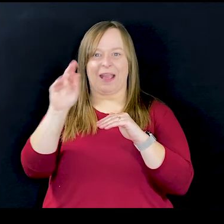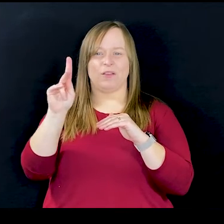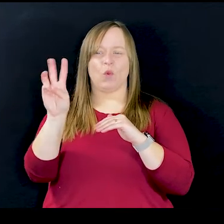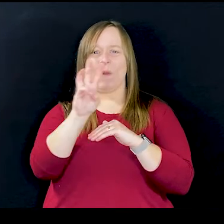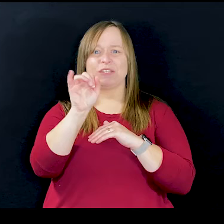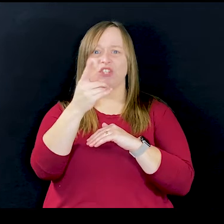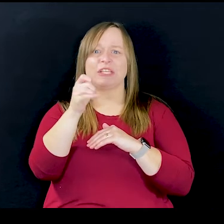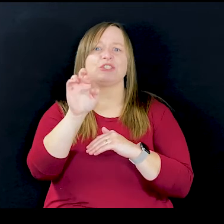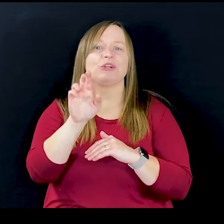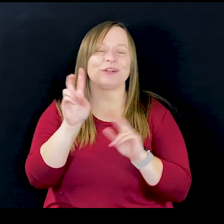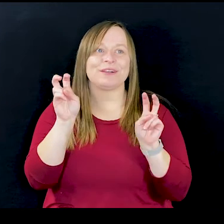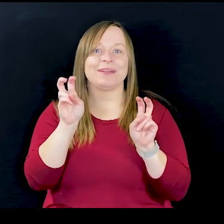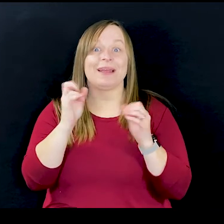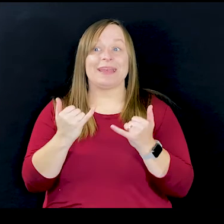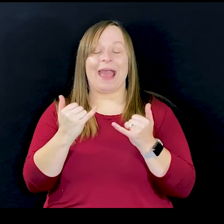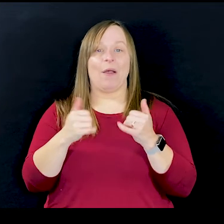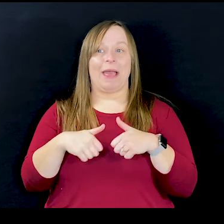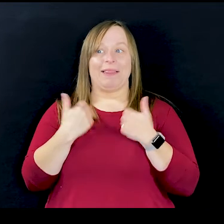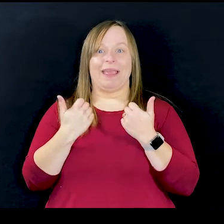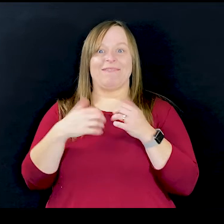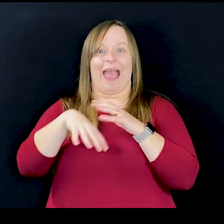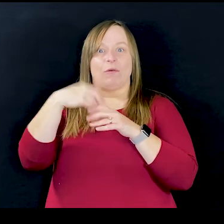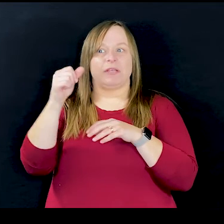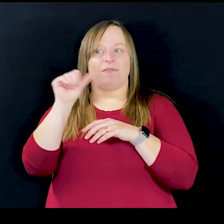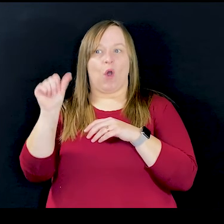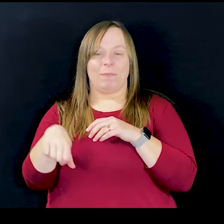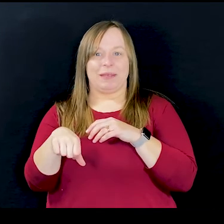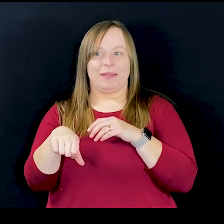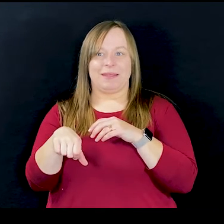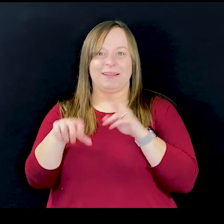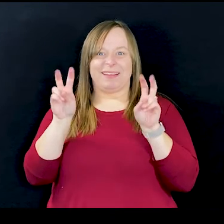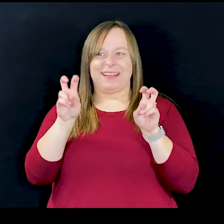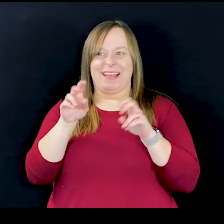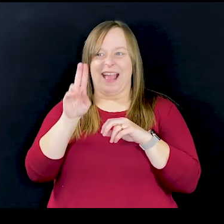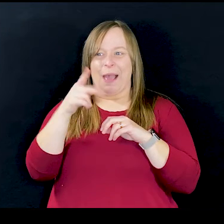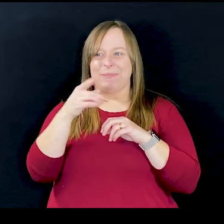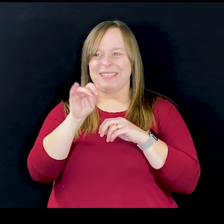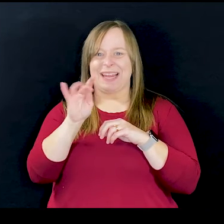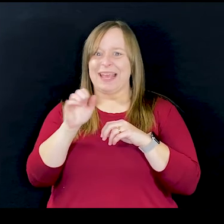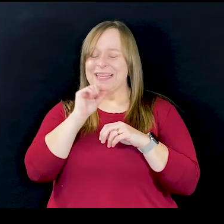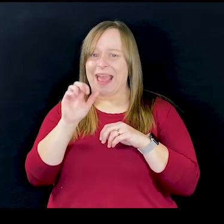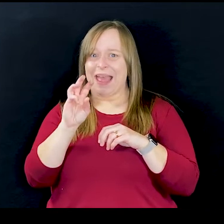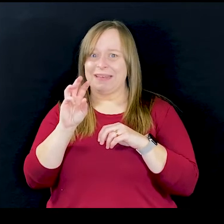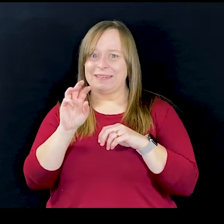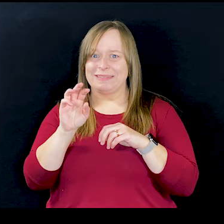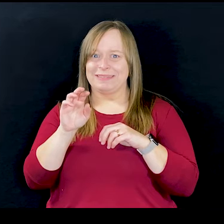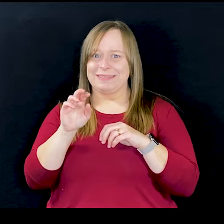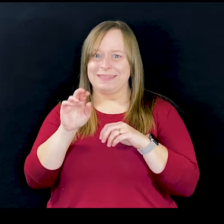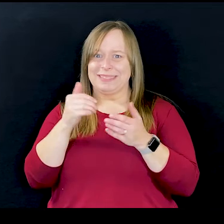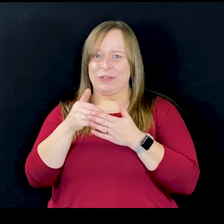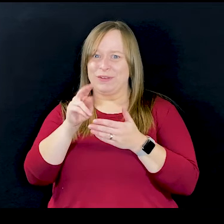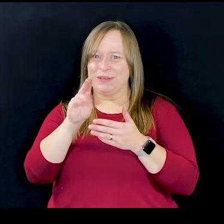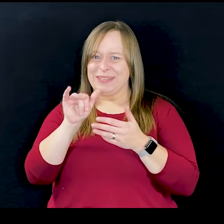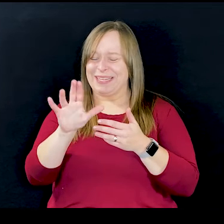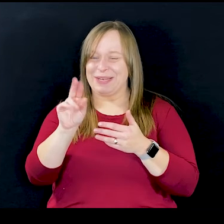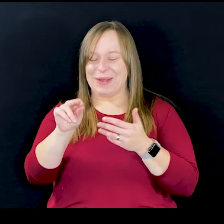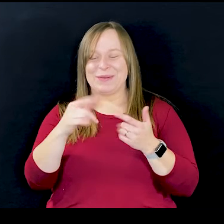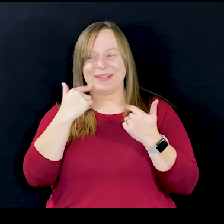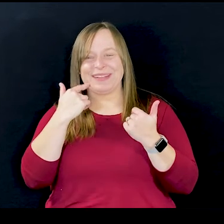So Westchester. Now I live outside of Albany and upstate certainly is not Westchester.